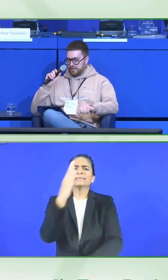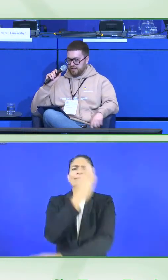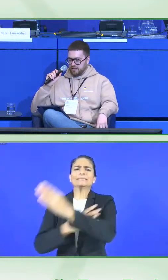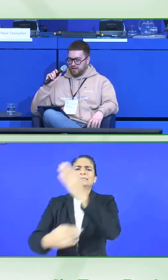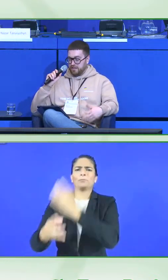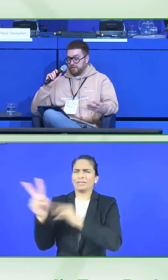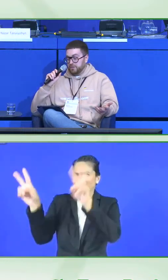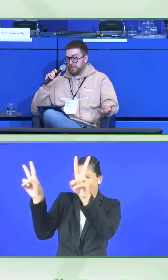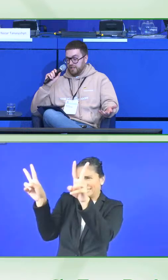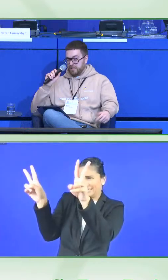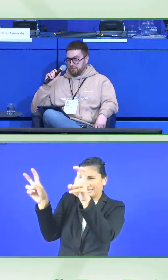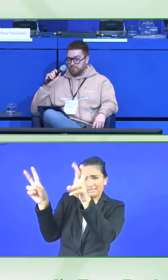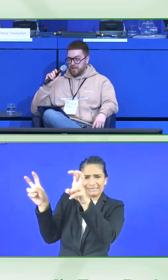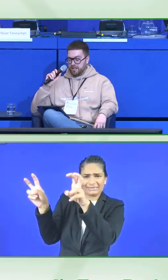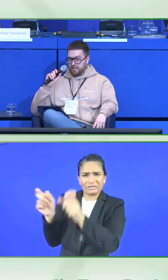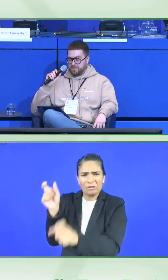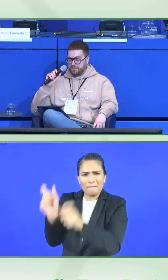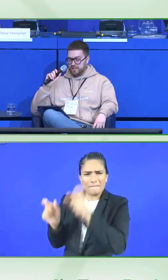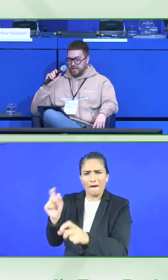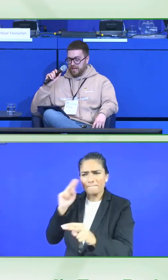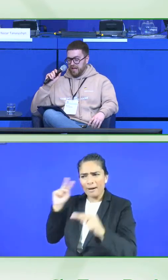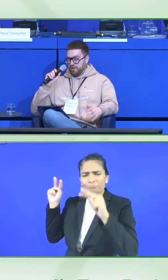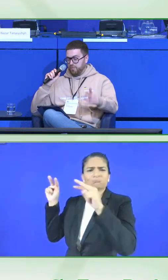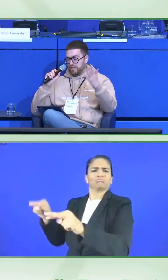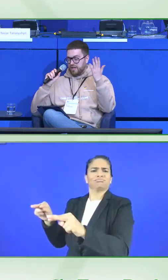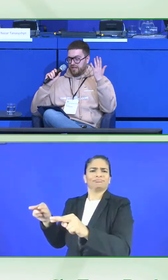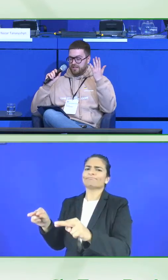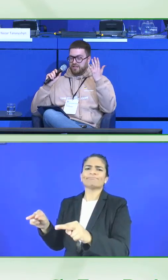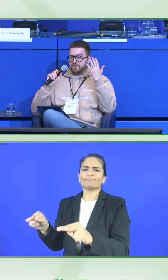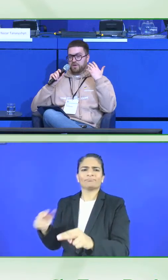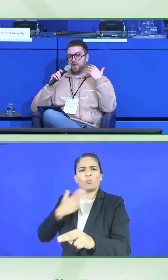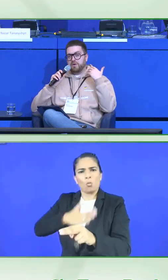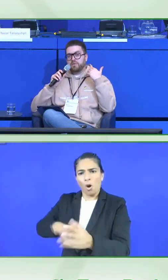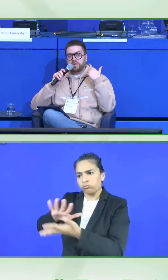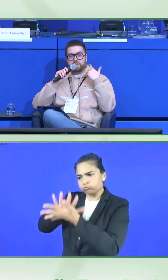Thank you for that.